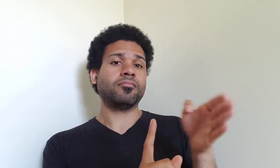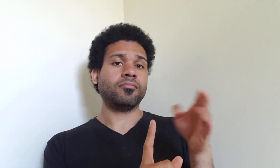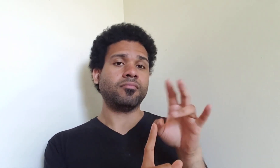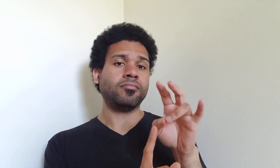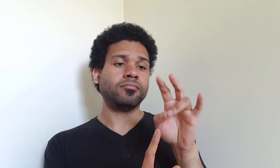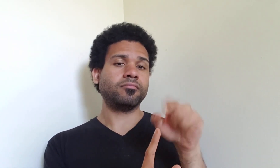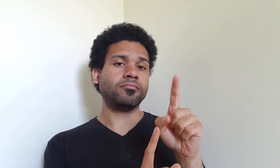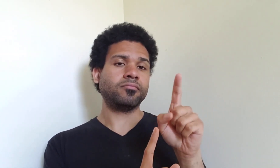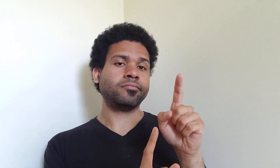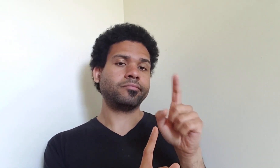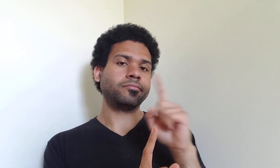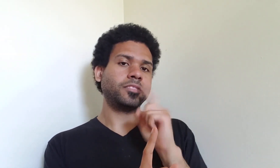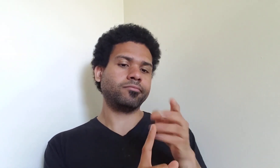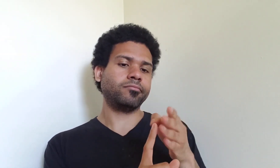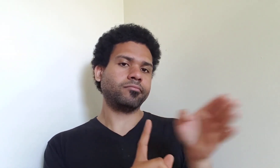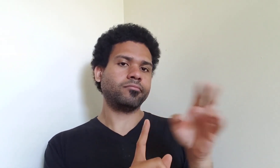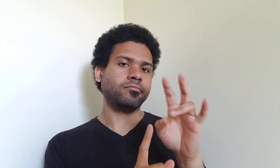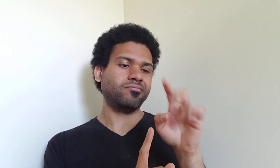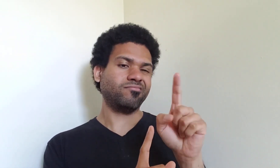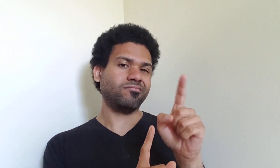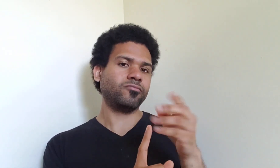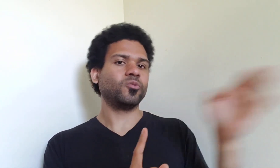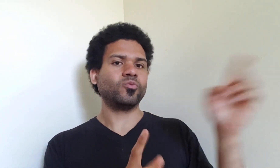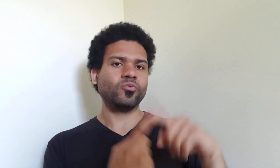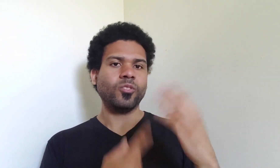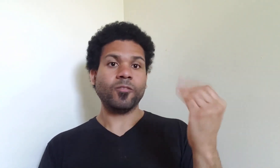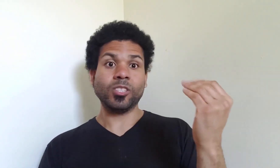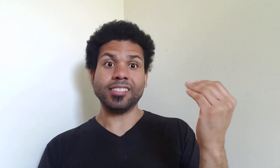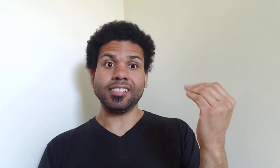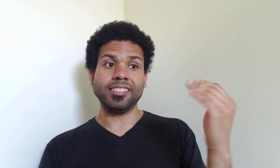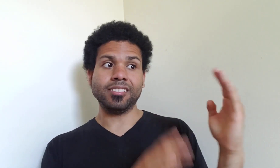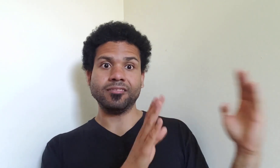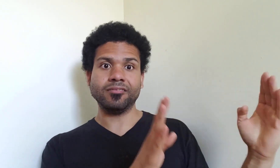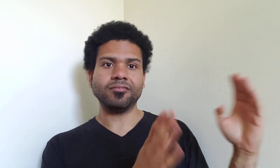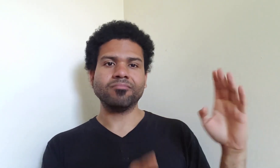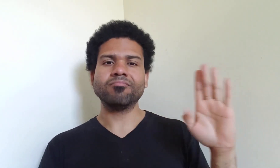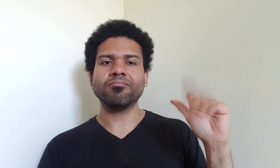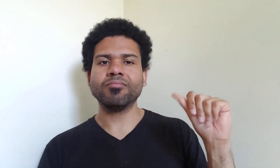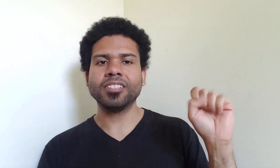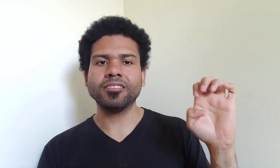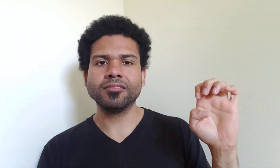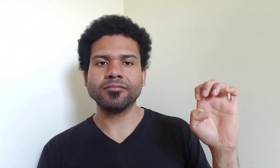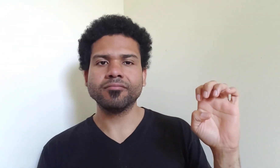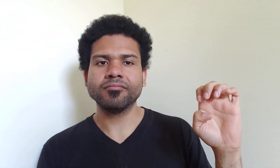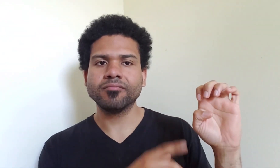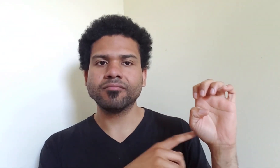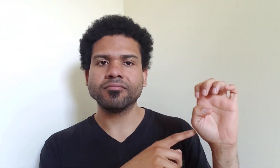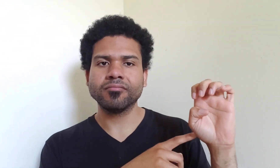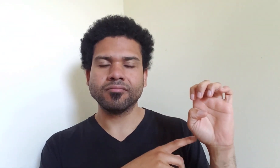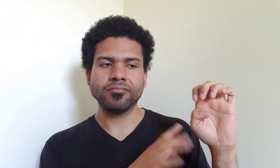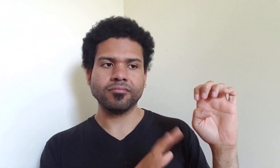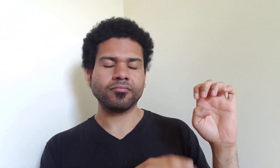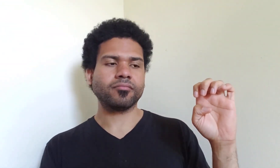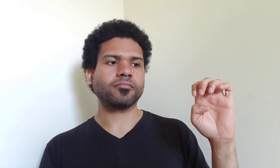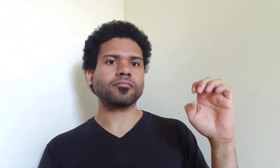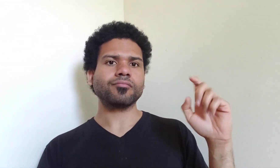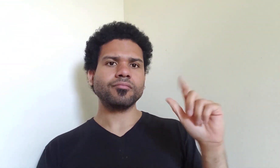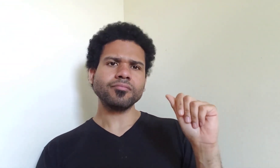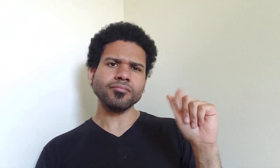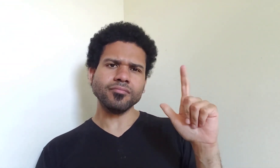A pH between 7.1 and 14 is basic.